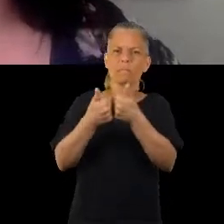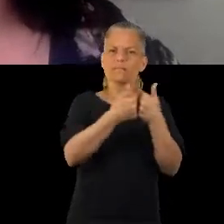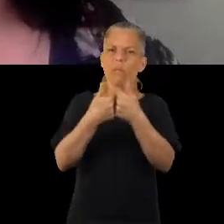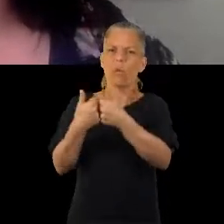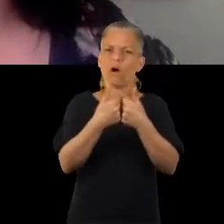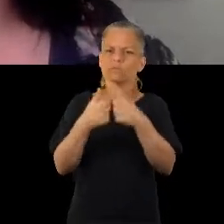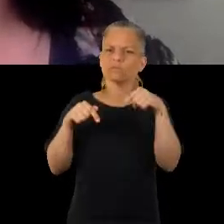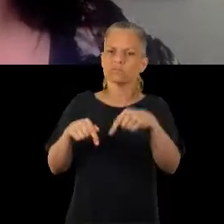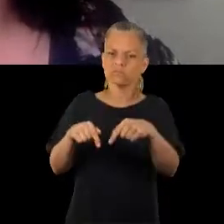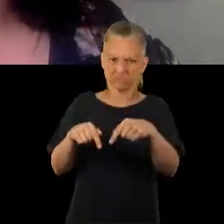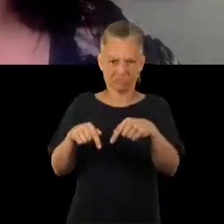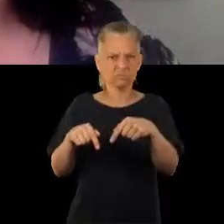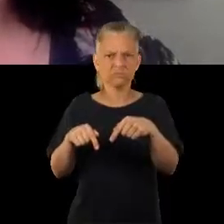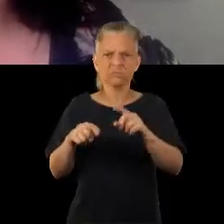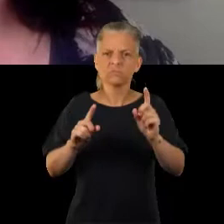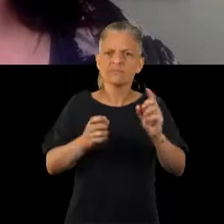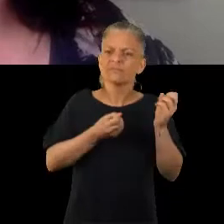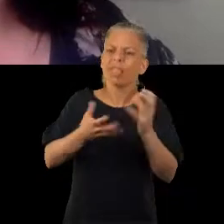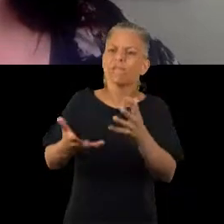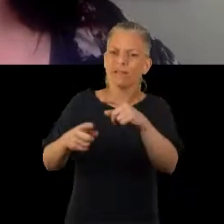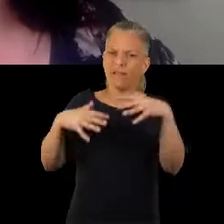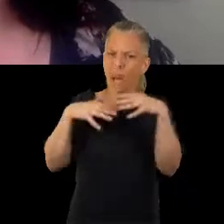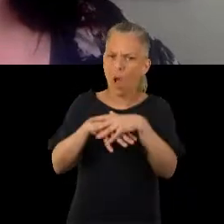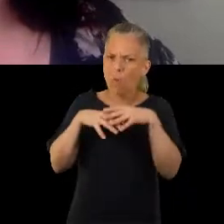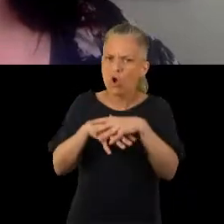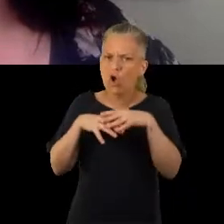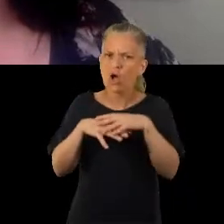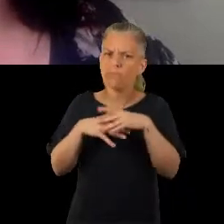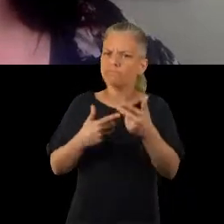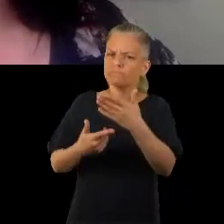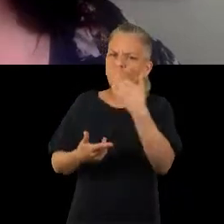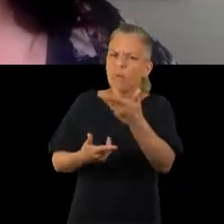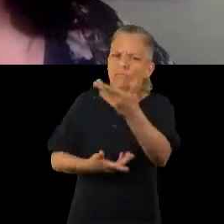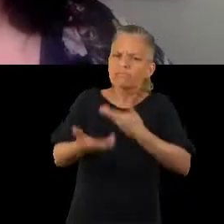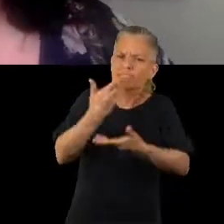as well. Tell us a little bit about the peer training, how that works and what are the key